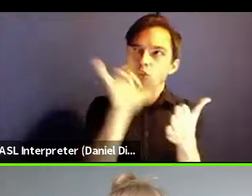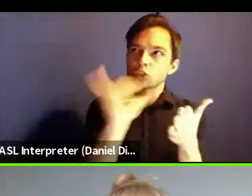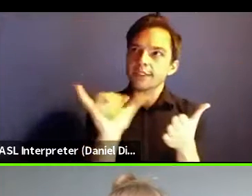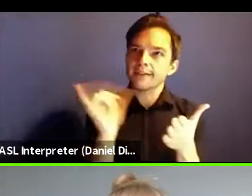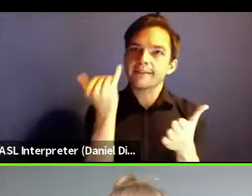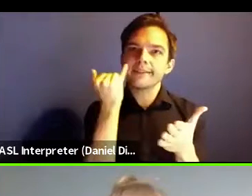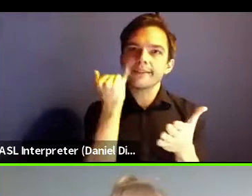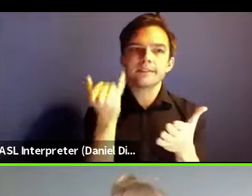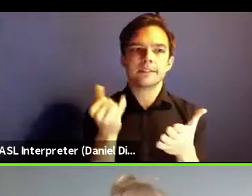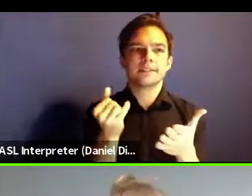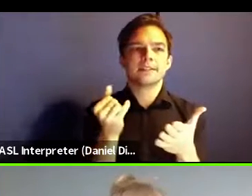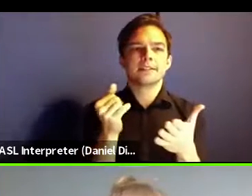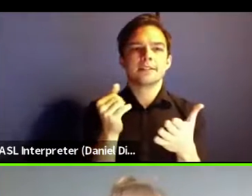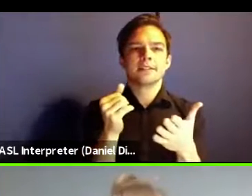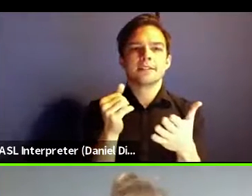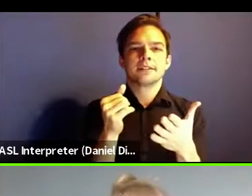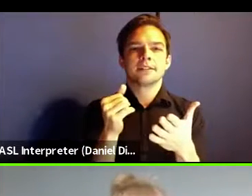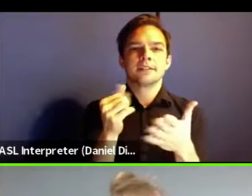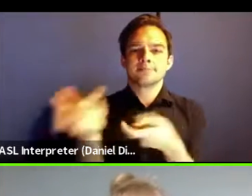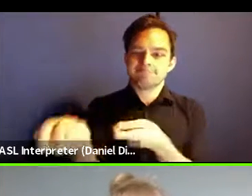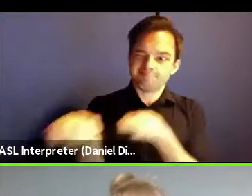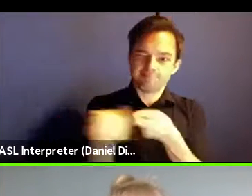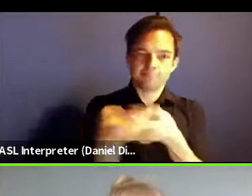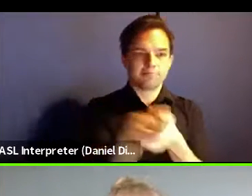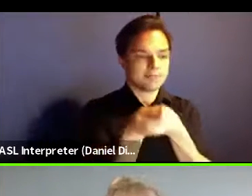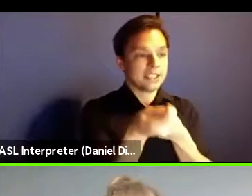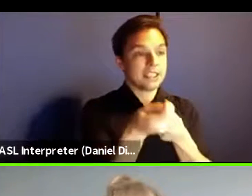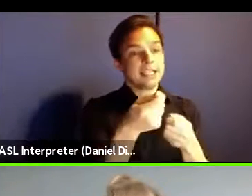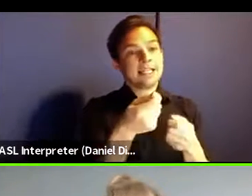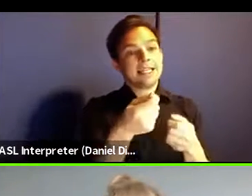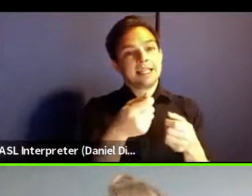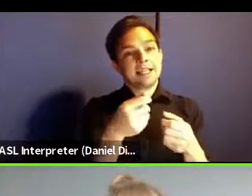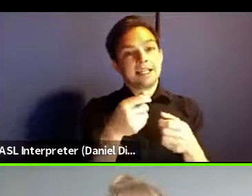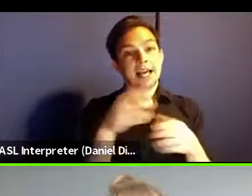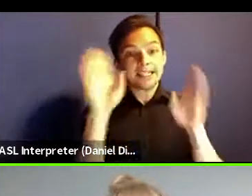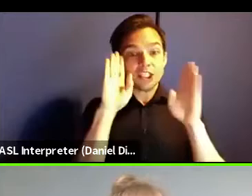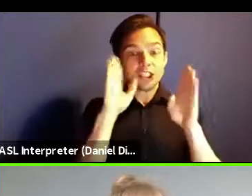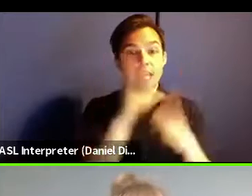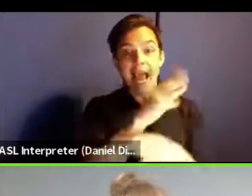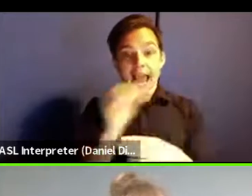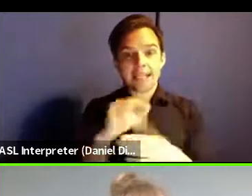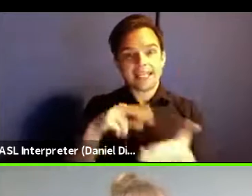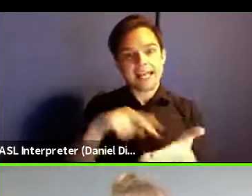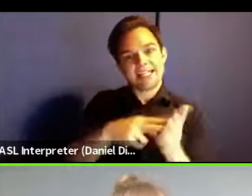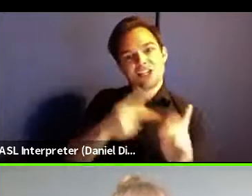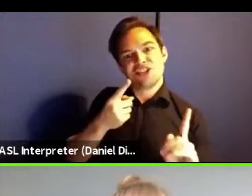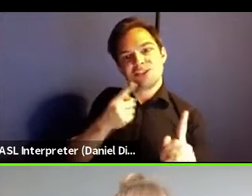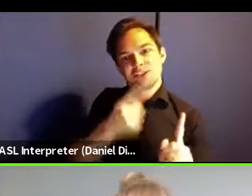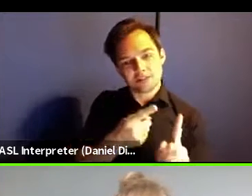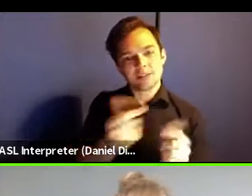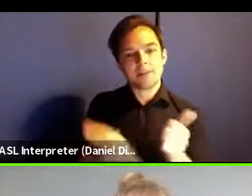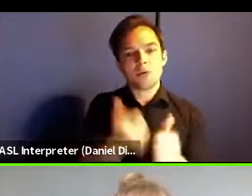get the attention and intention of 500 of the world's most prominent and influential CEOs